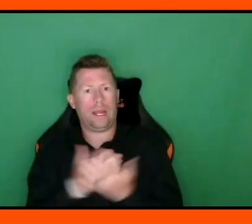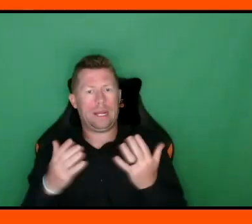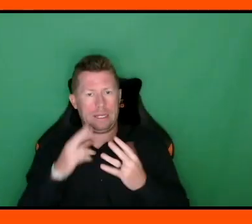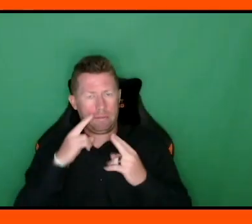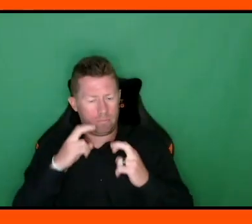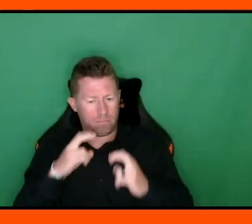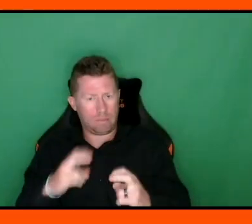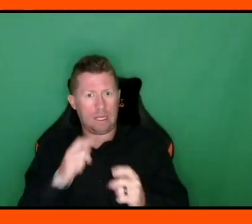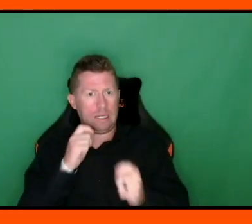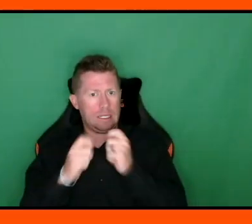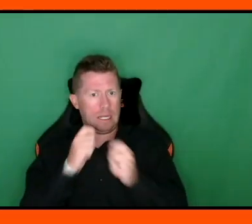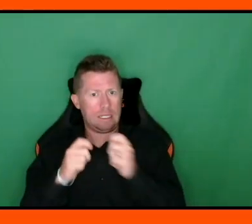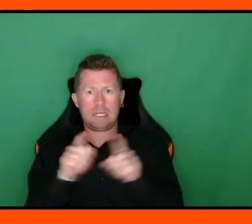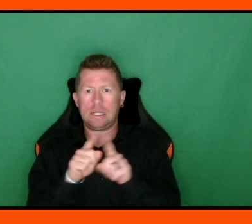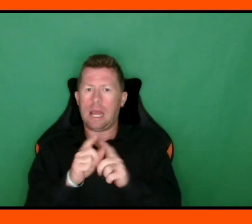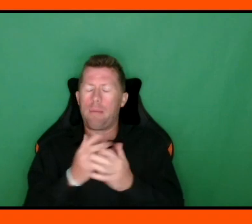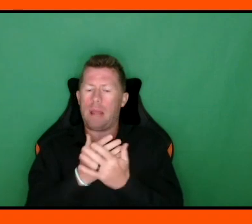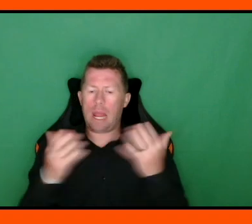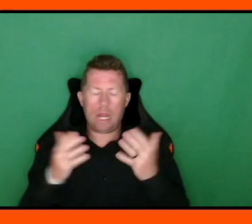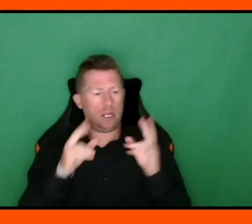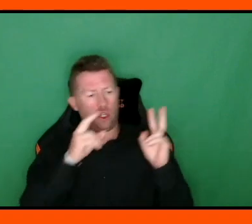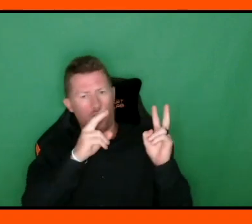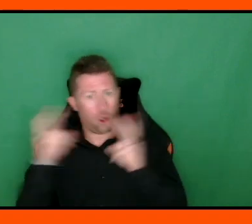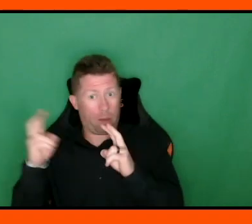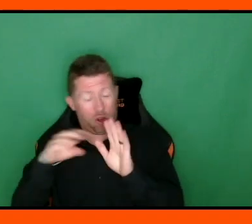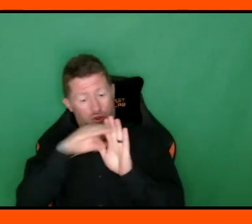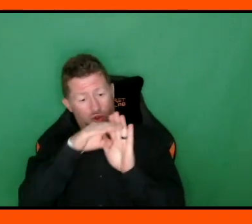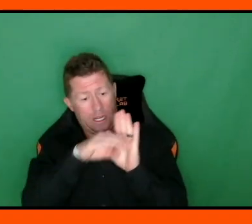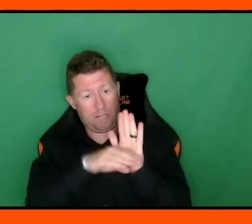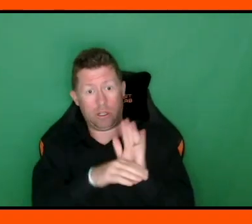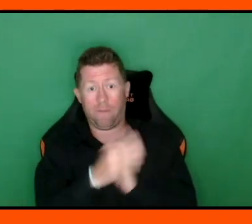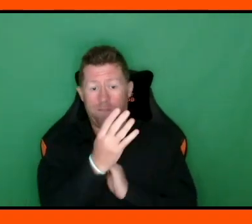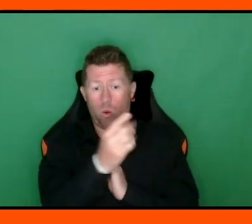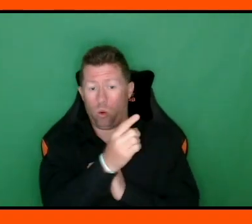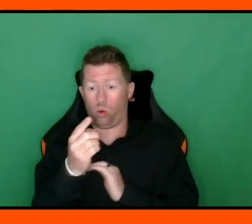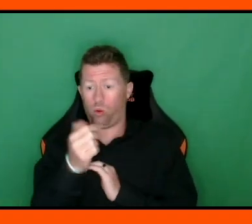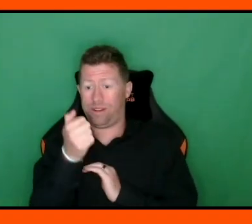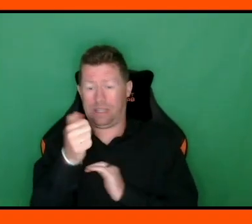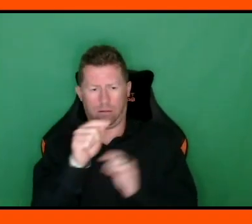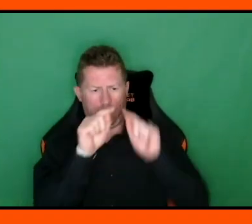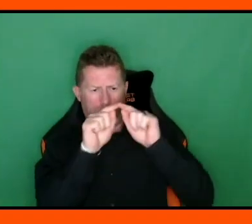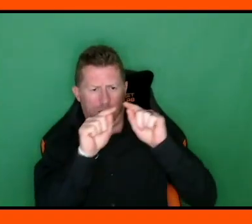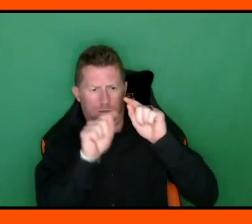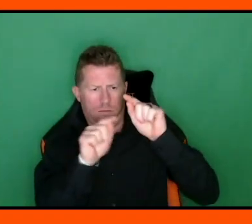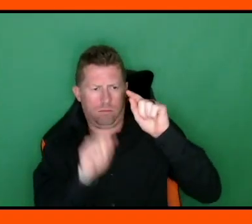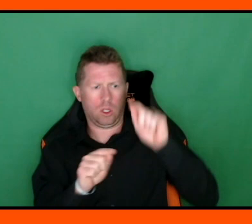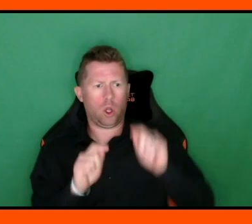We will be looking against those criteria 4 to 6 which I talked about and then having to make an on balance judgment.